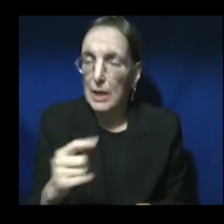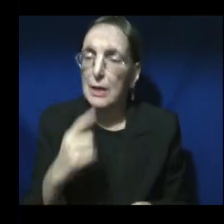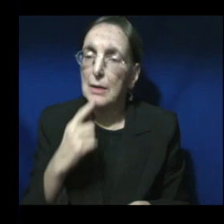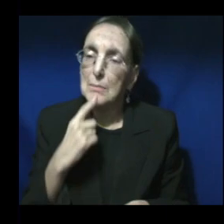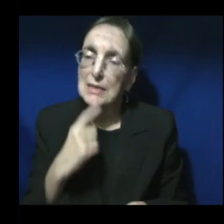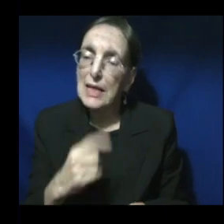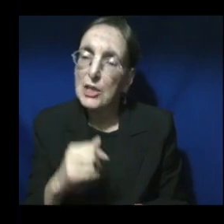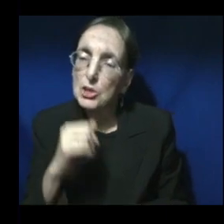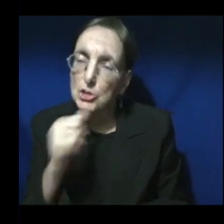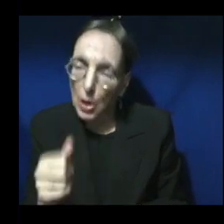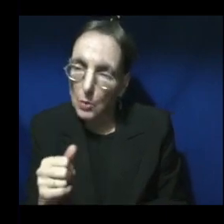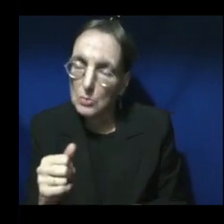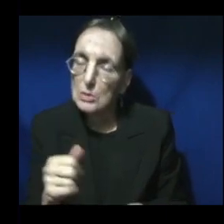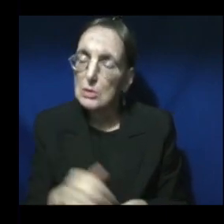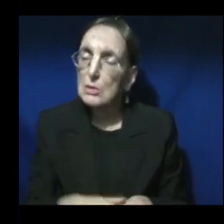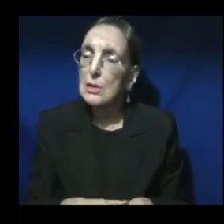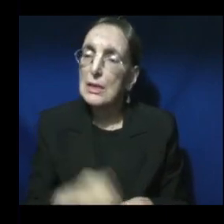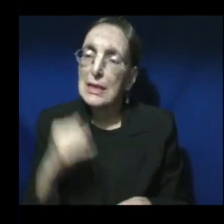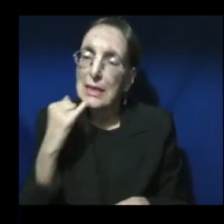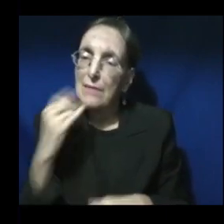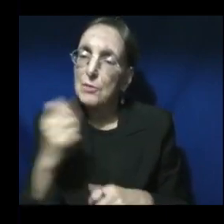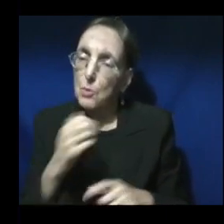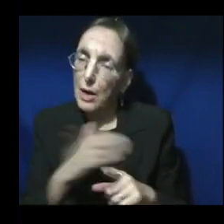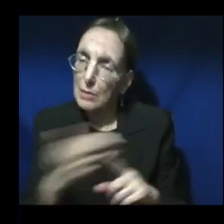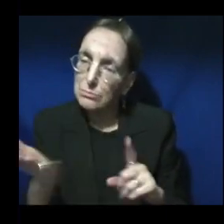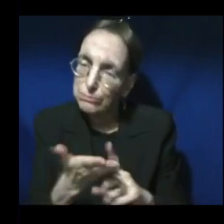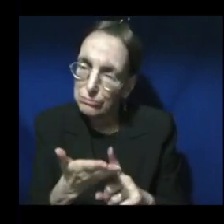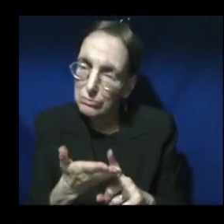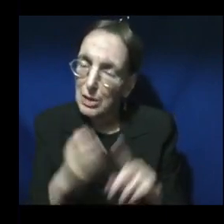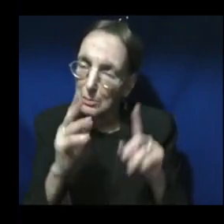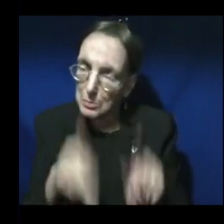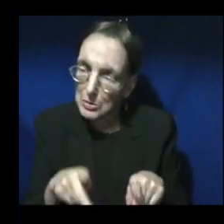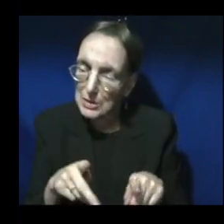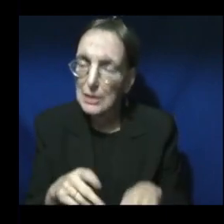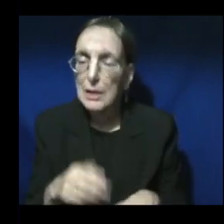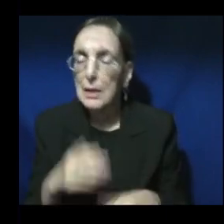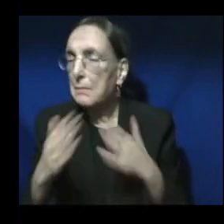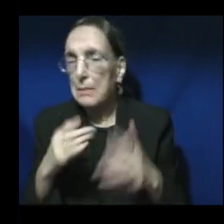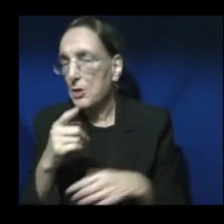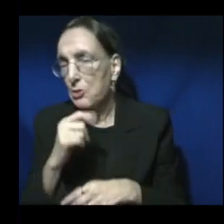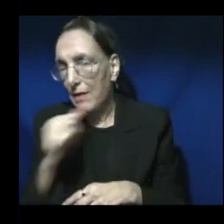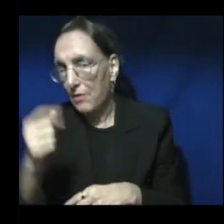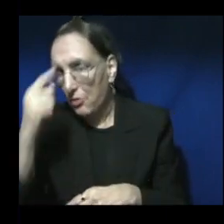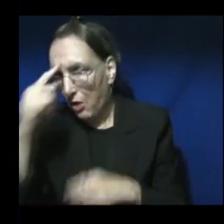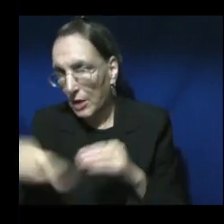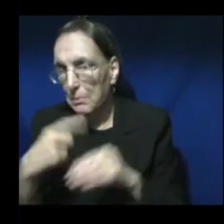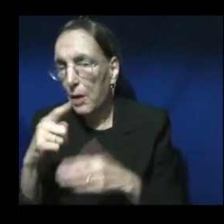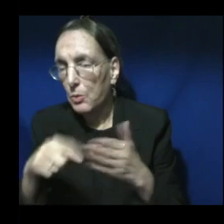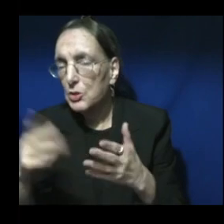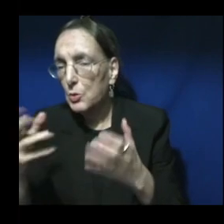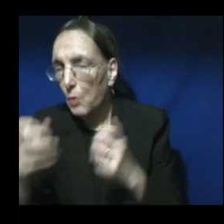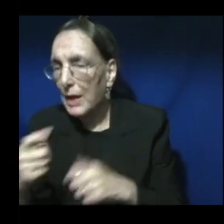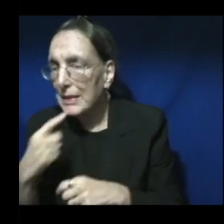Don’t hedge just because you haven’t thought about what you want to say, right? Because you’re undermining your own impact. But there are times where you might need to communicate uncertainty.